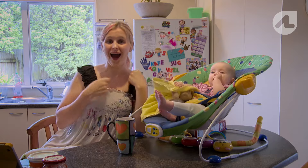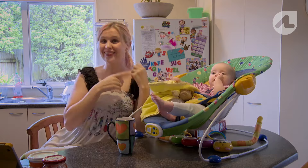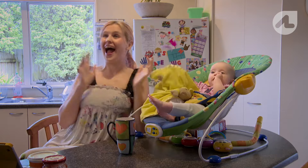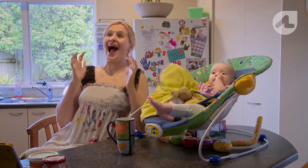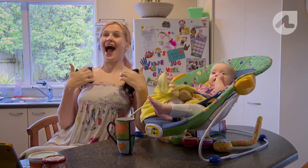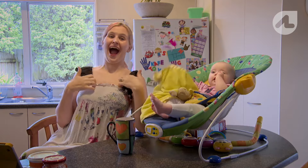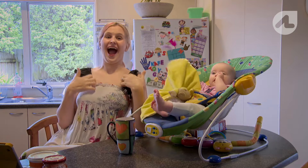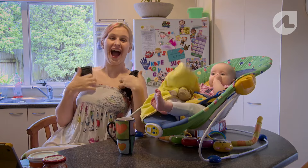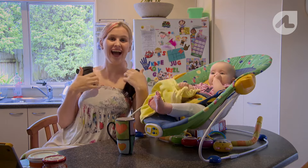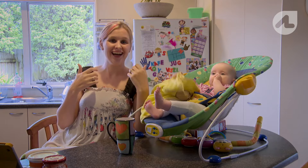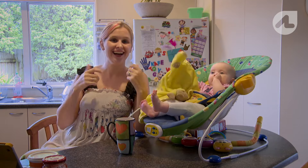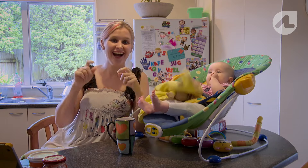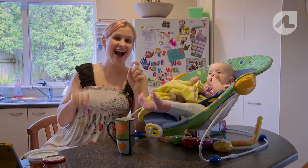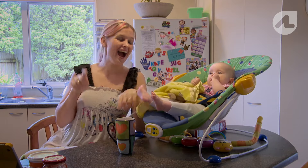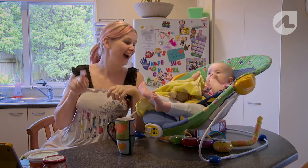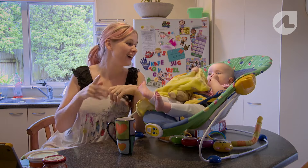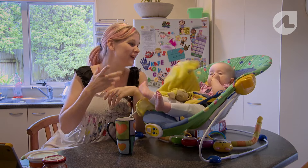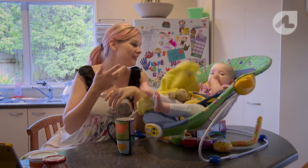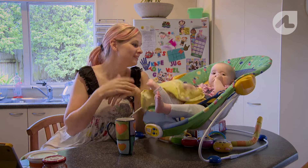And she knows "bath" and her little legs start going.